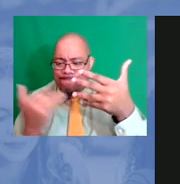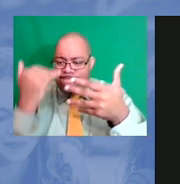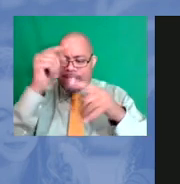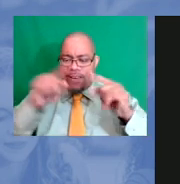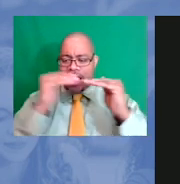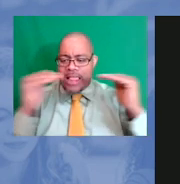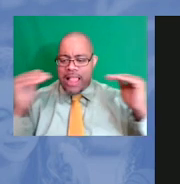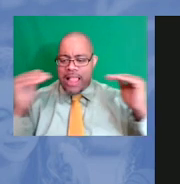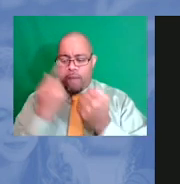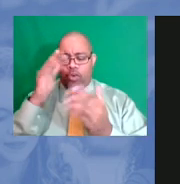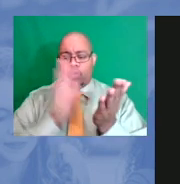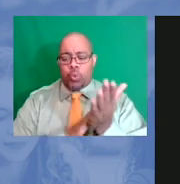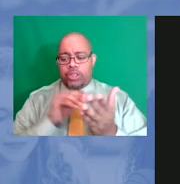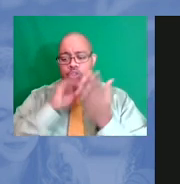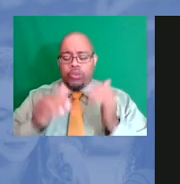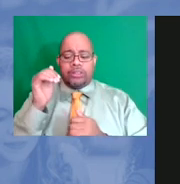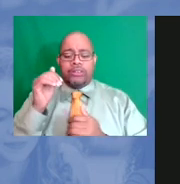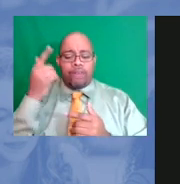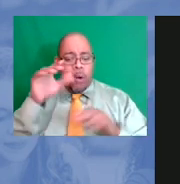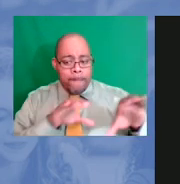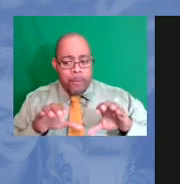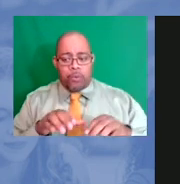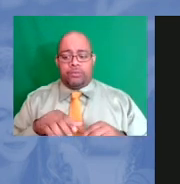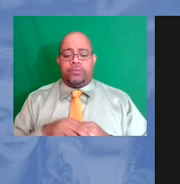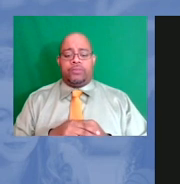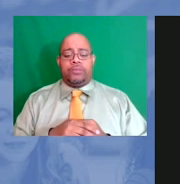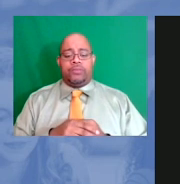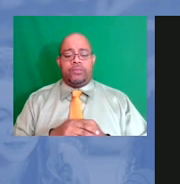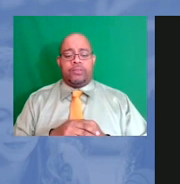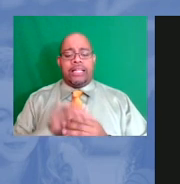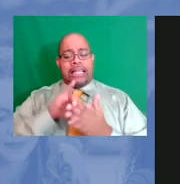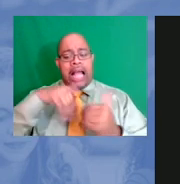ON THE BASIS OF PERFORMANCE, AND THAT'S HOW YOU GET TO EQUITABLE ENVIRONMENTS IS BY QUITE